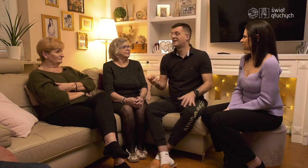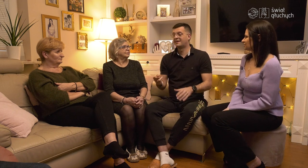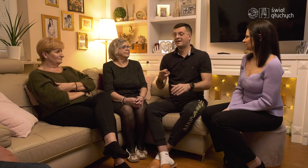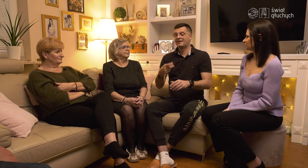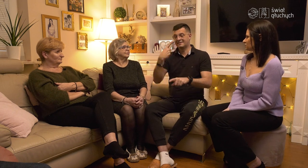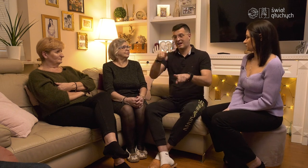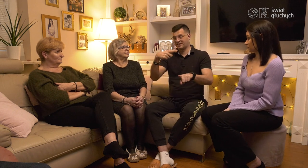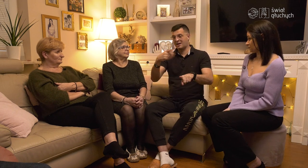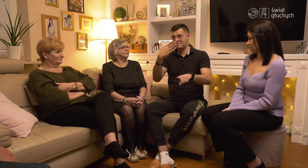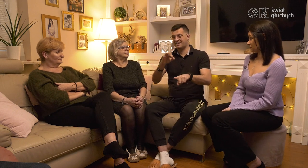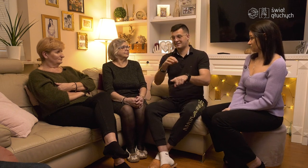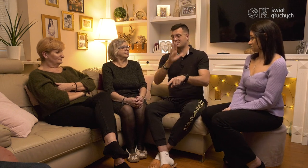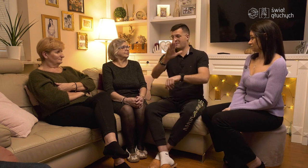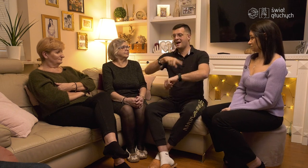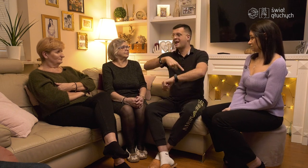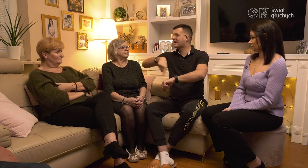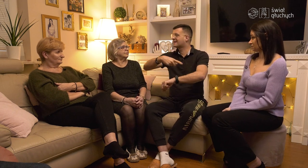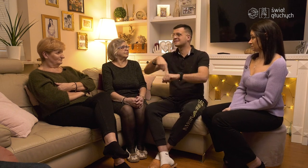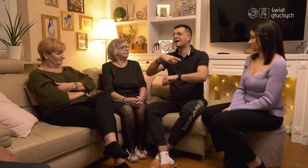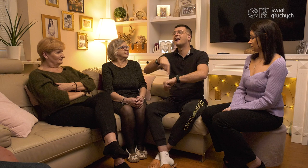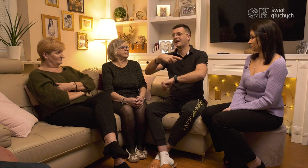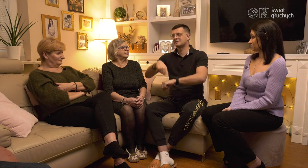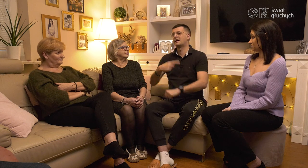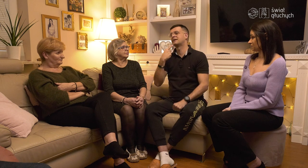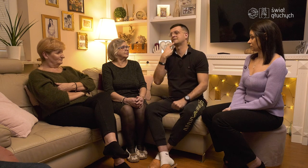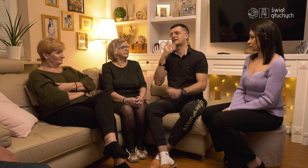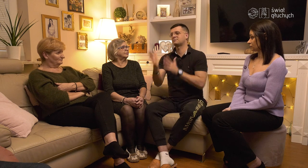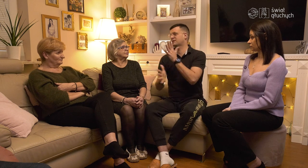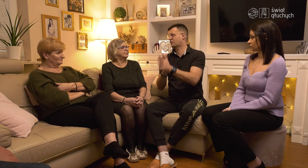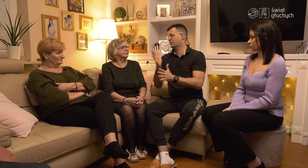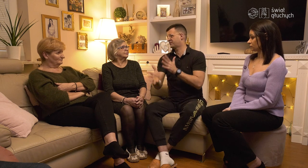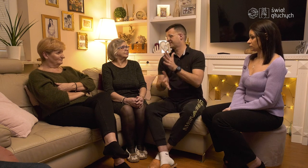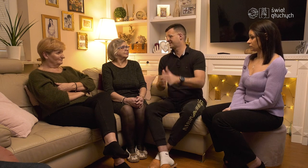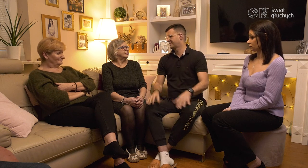David and Maks have a Sign Language lesson.